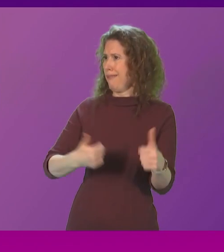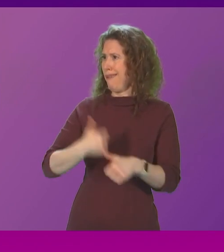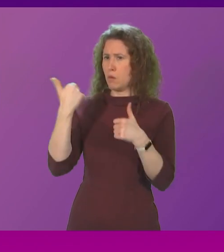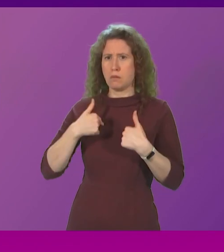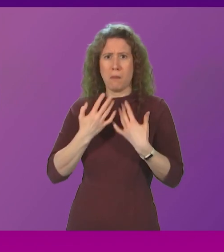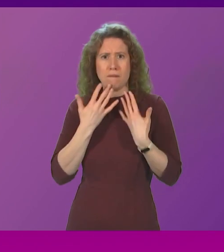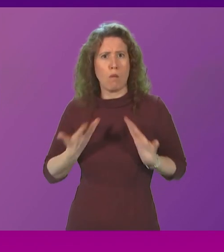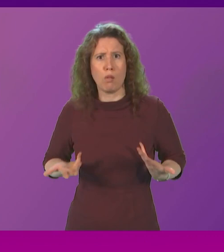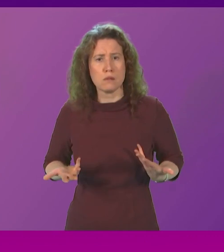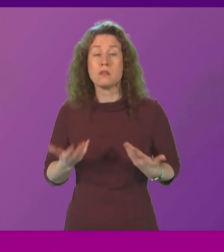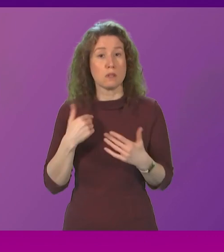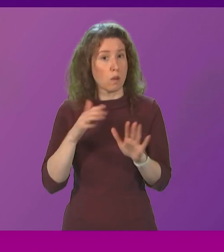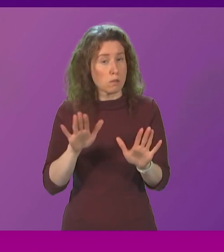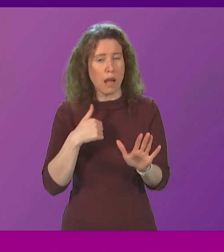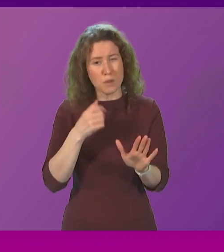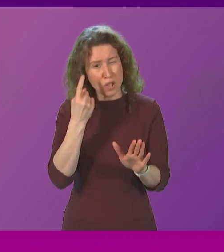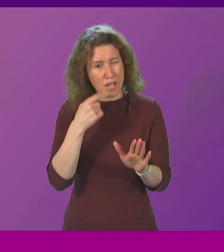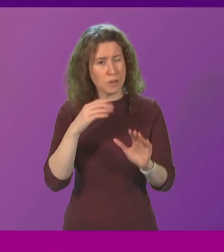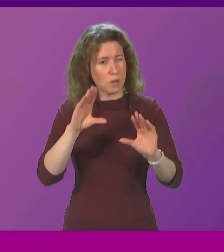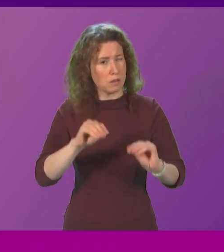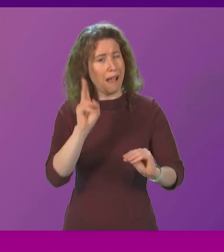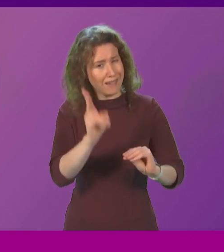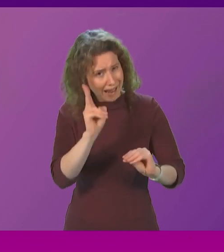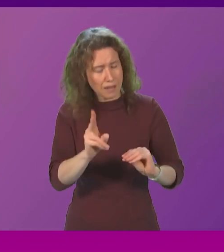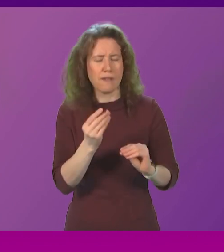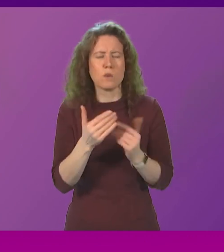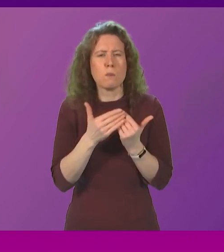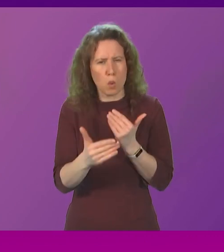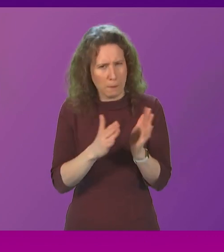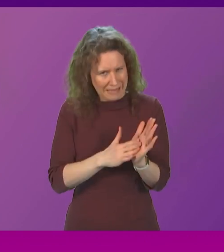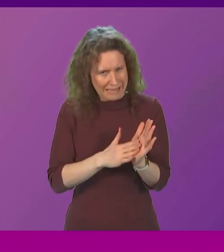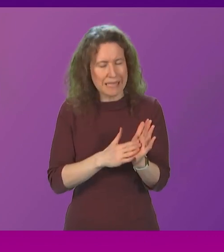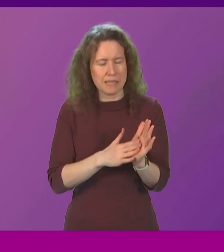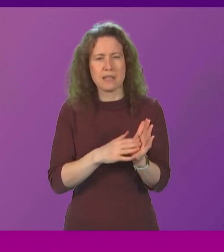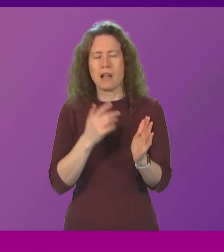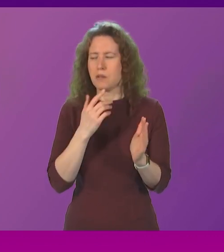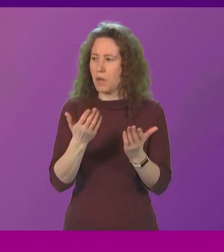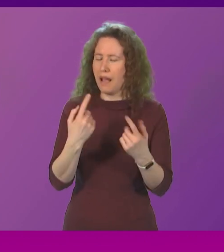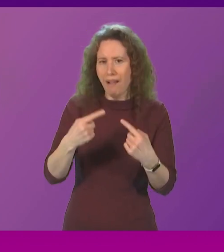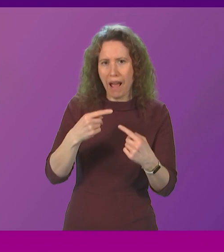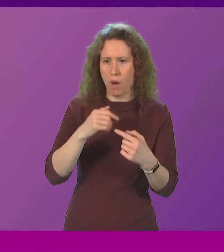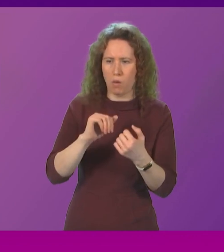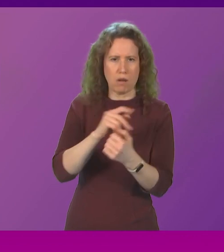I suggest that we suspend for a few more minutes to enable our colleagues in security to see